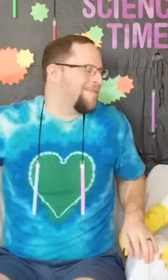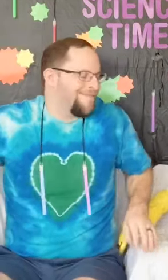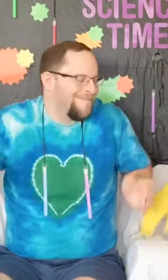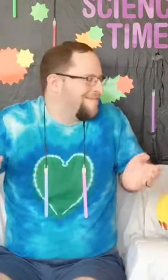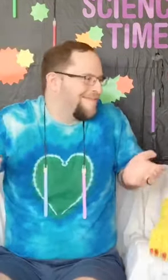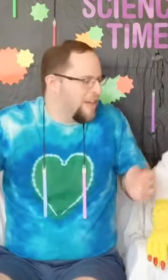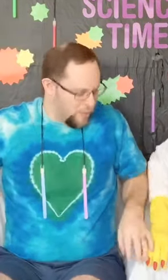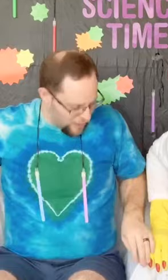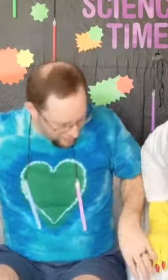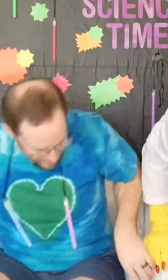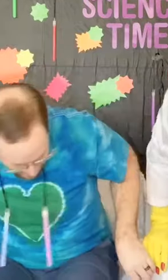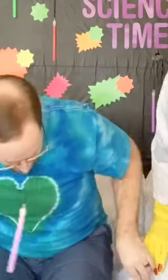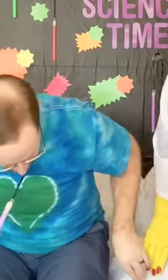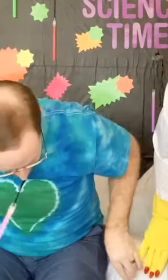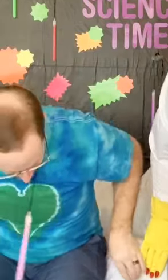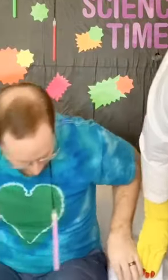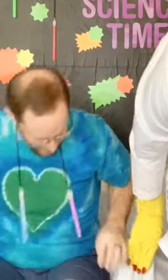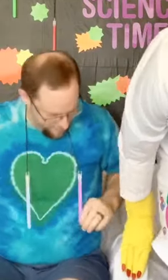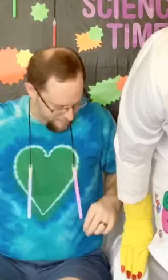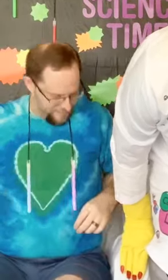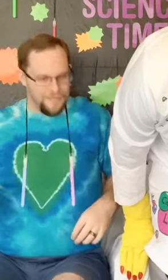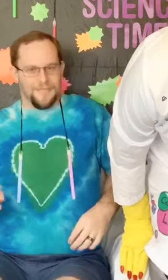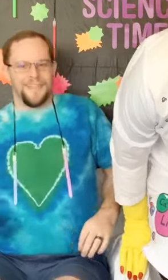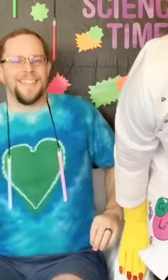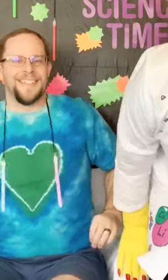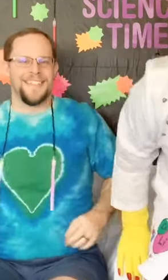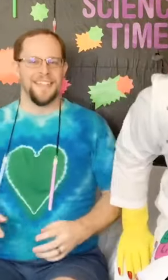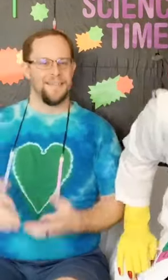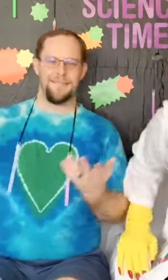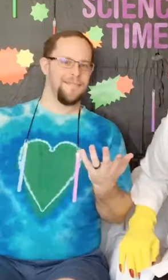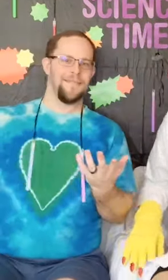Yeah, yeah, yeah. AARON: Well, you didn't clarify. I am sorry.